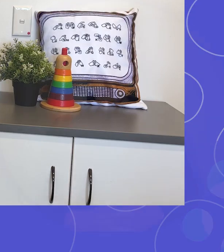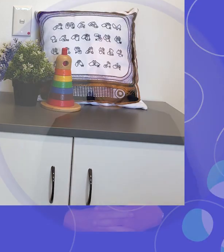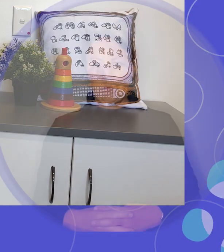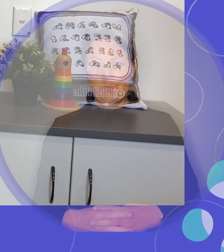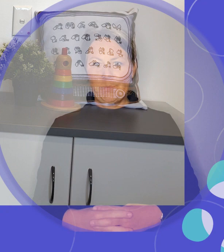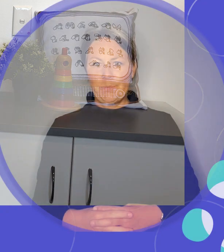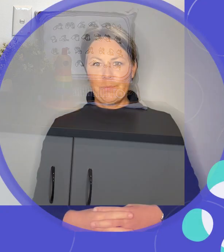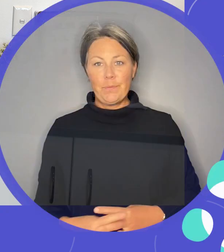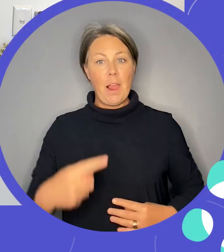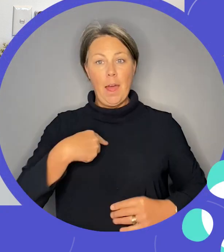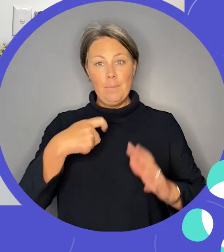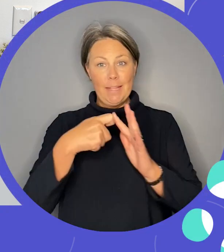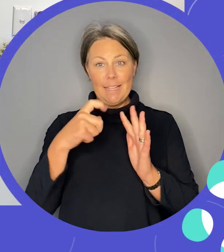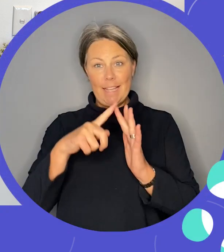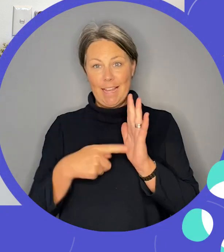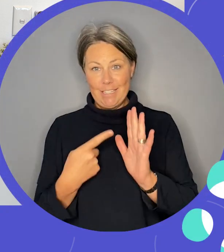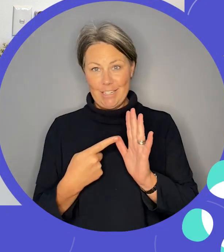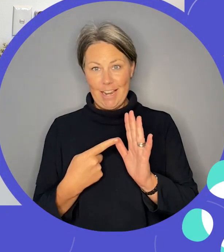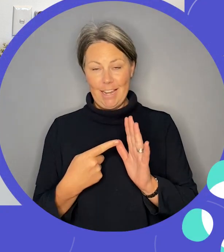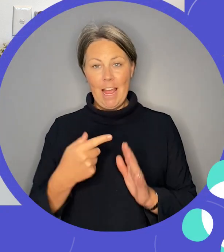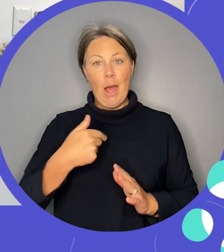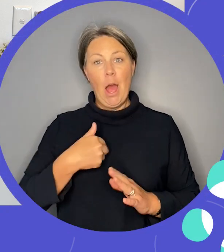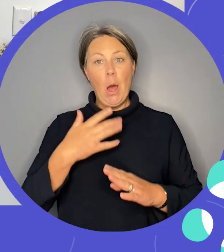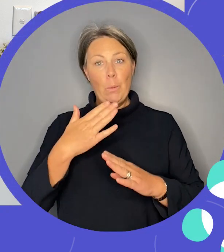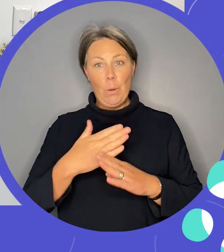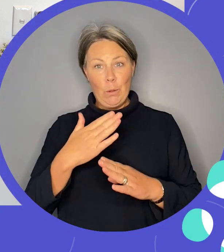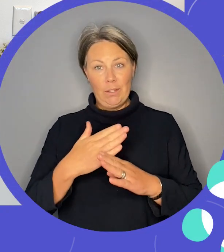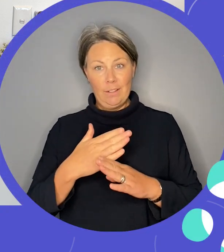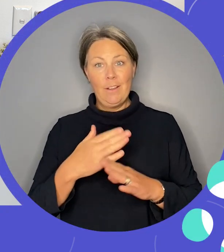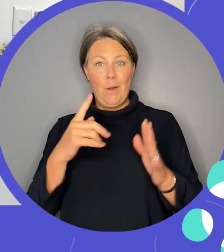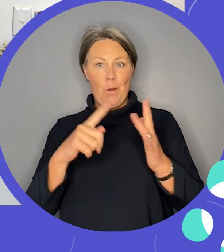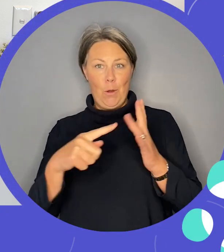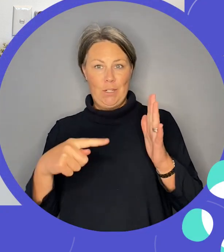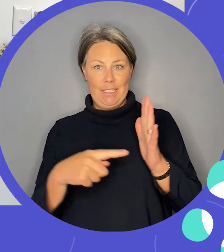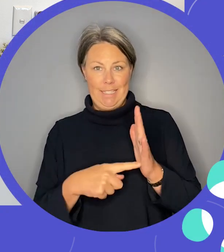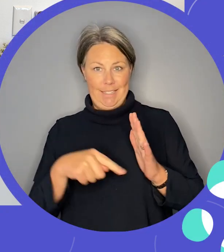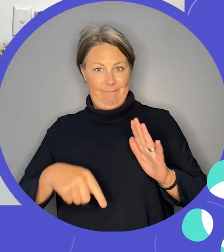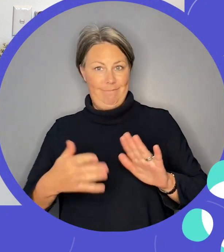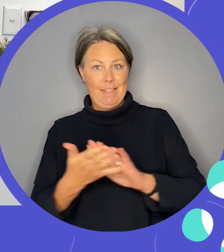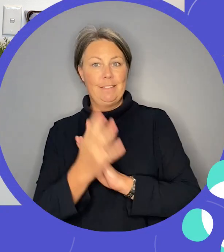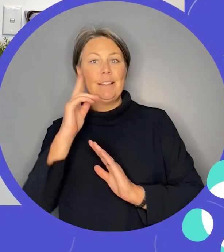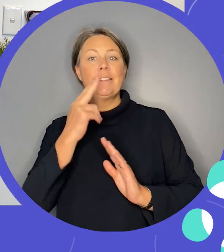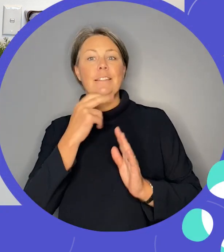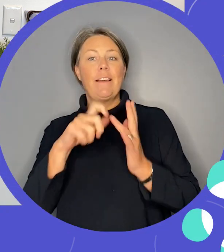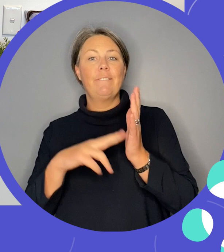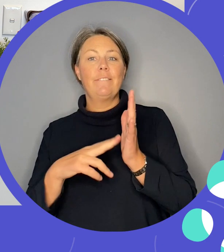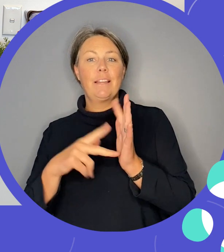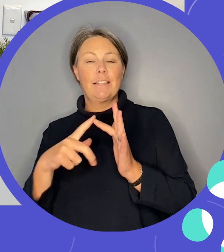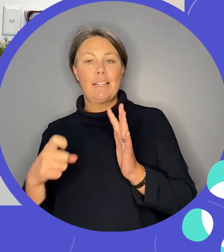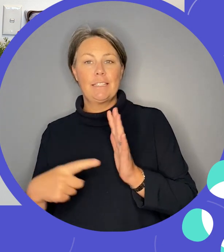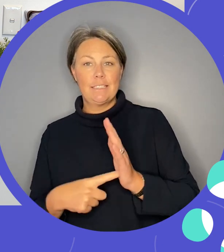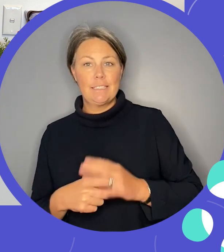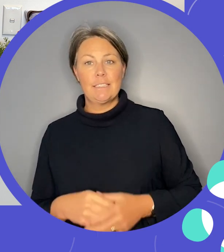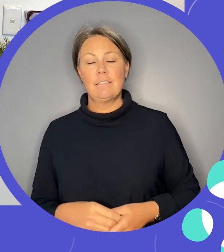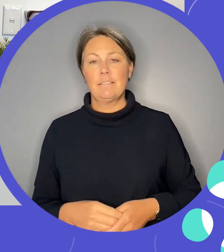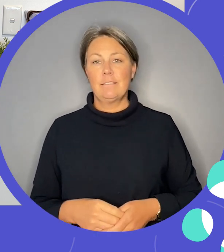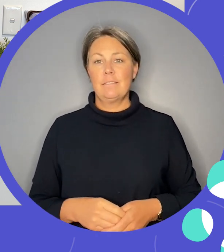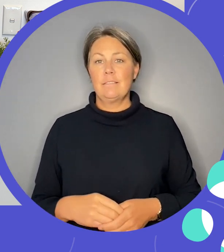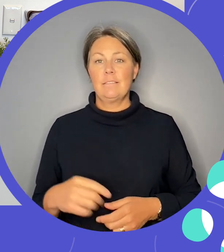My name's KJ, and I work as an OT here at Deaf Connect. I first started wanting to be a speech pathologist